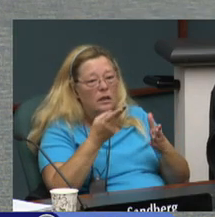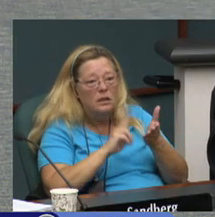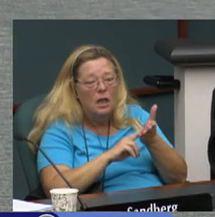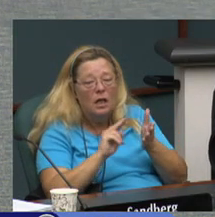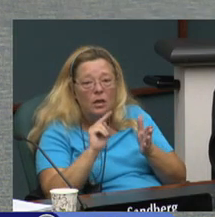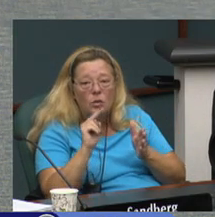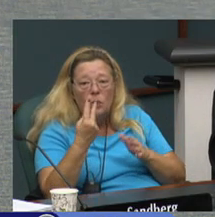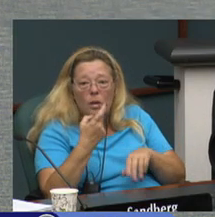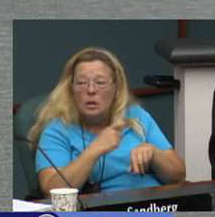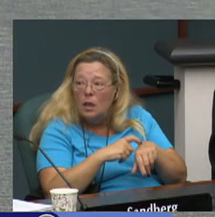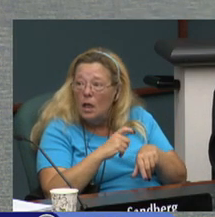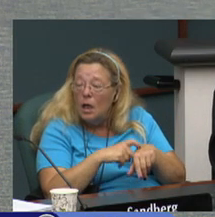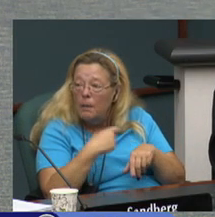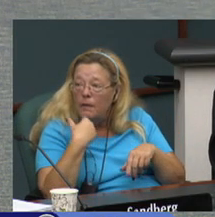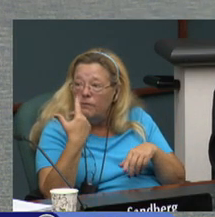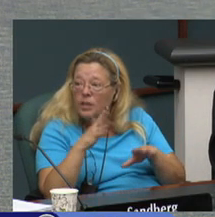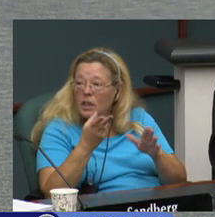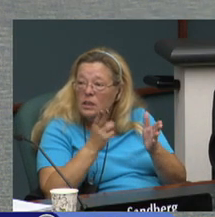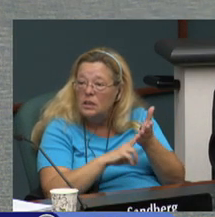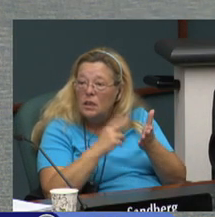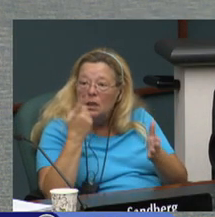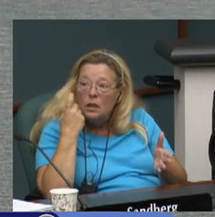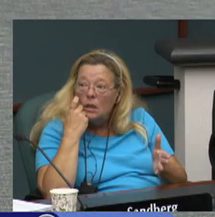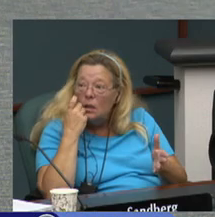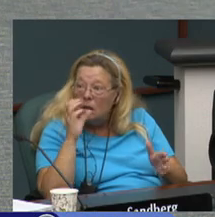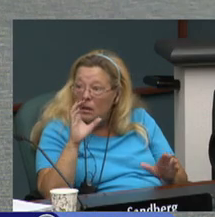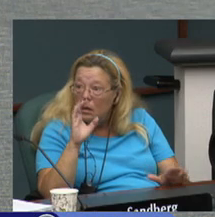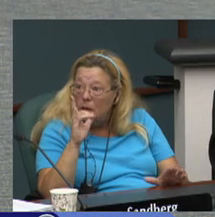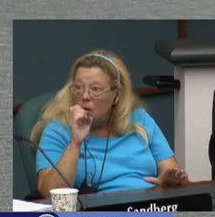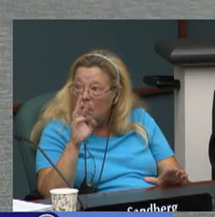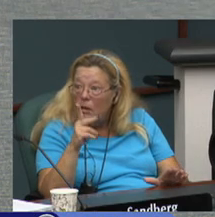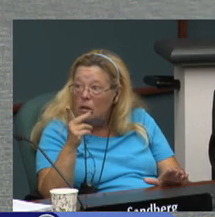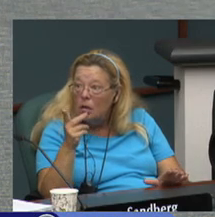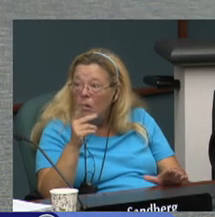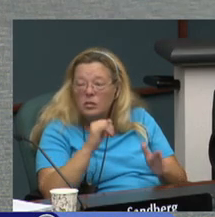correct do you does the clerk is it just a name